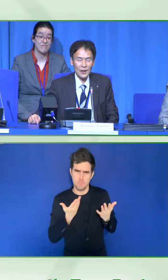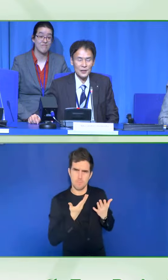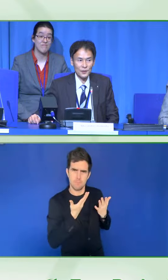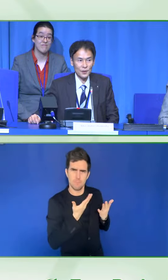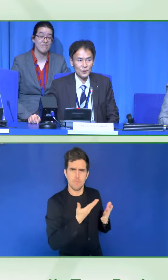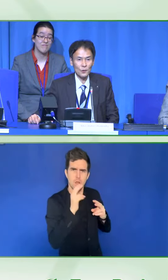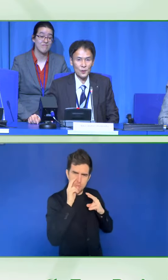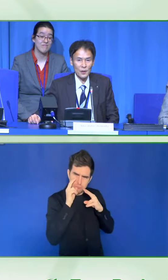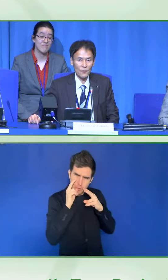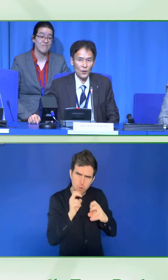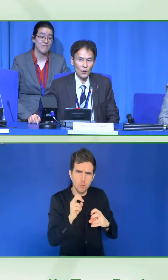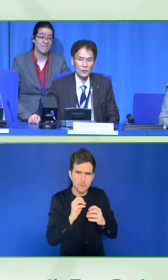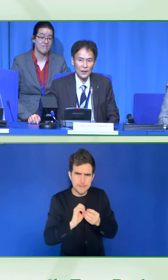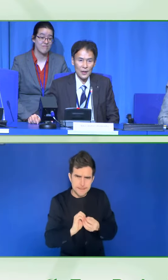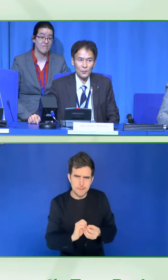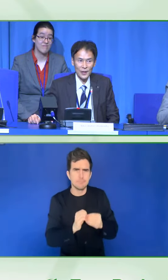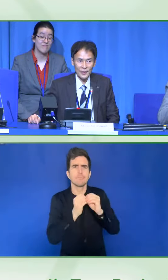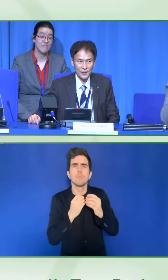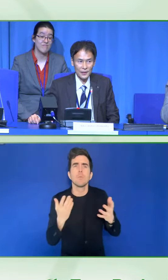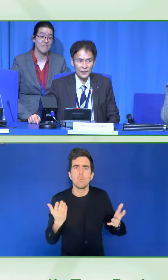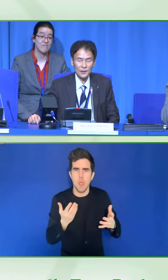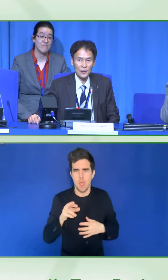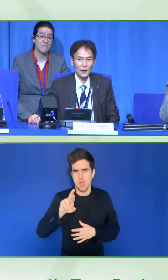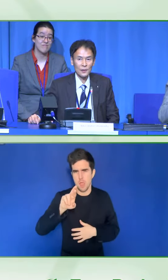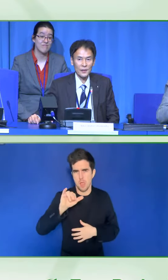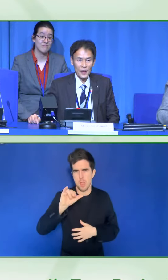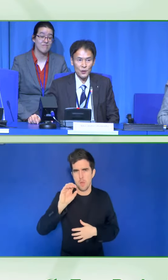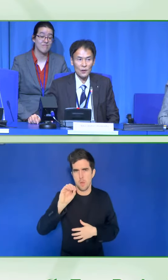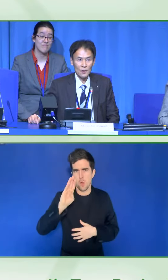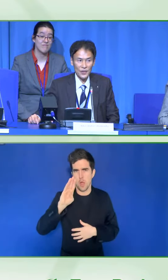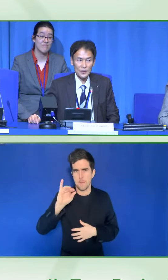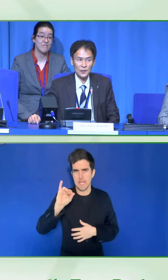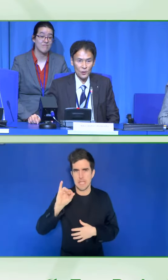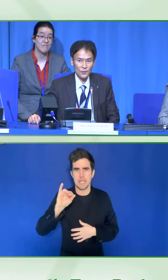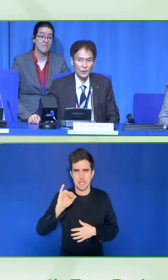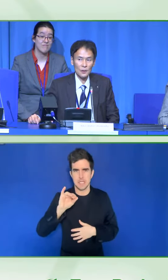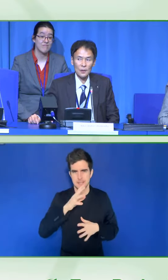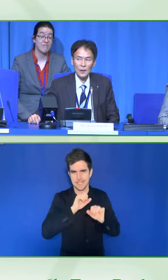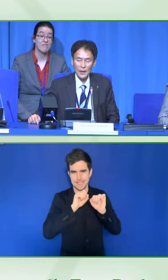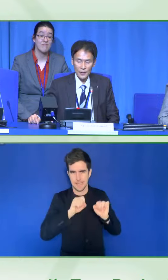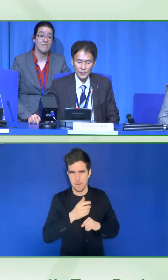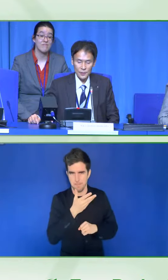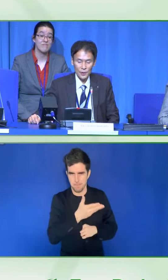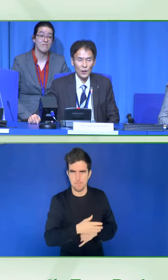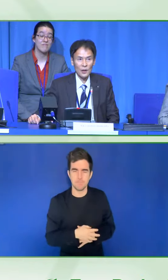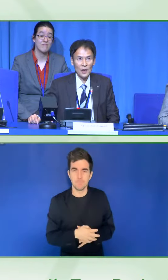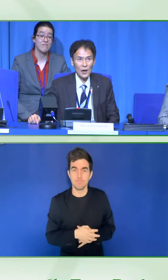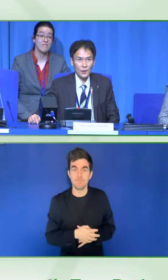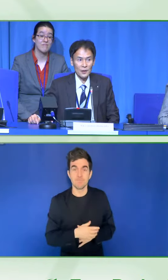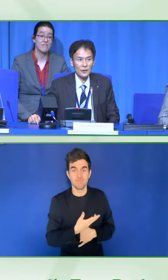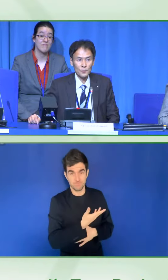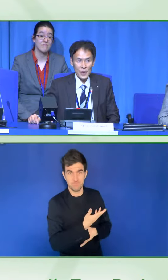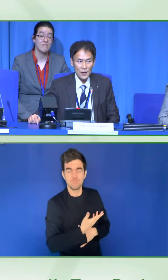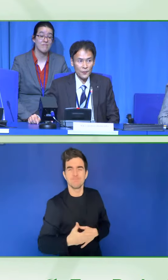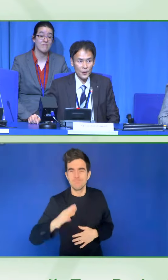and to provide the resources to you in the audience.